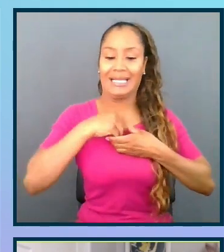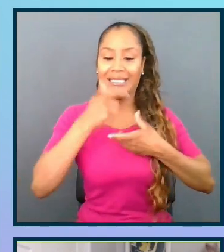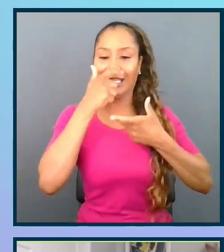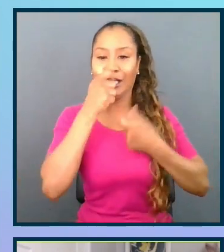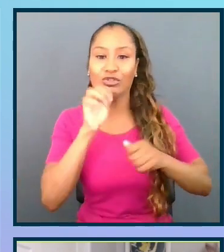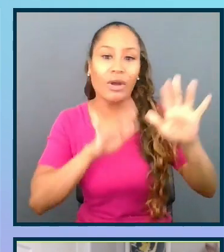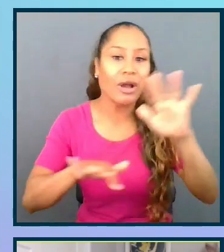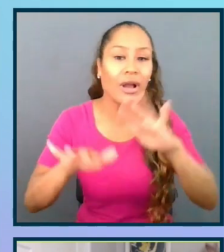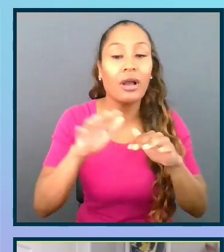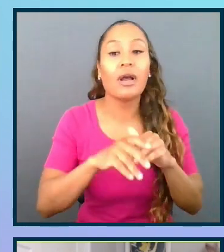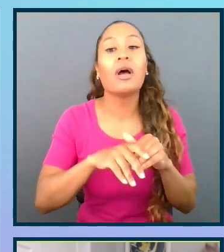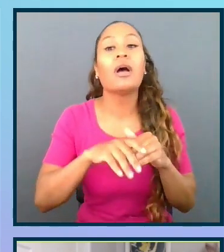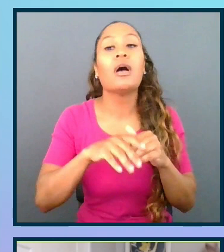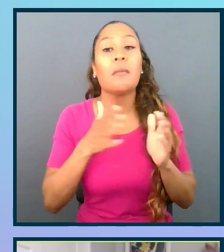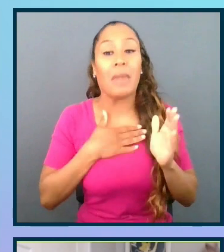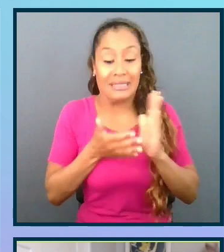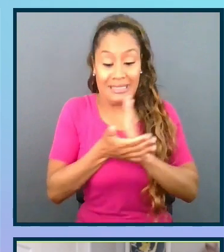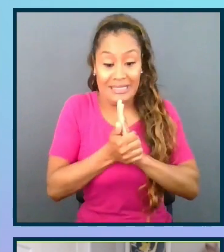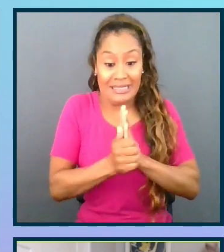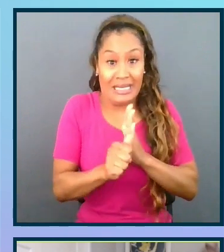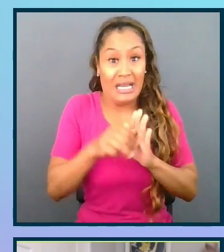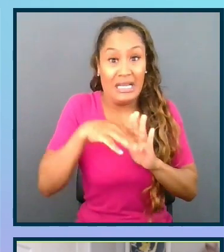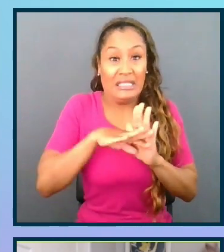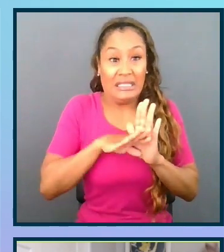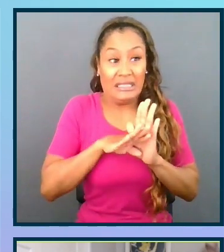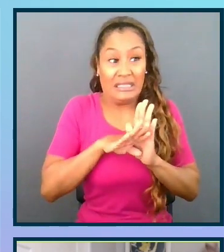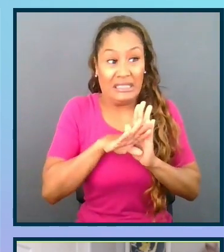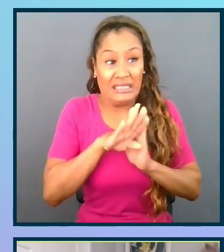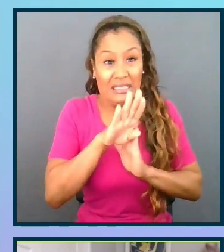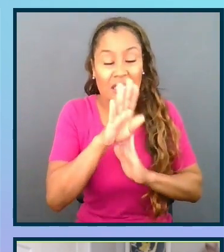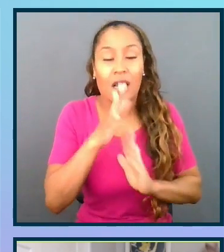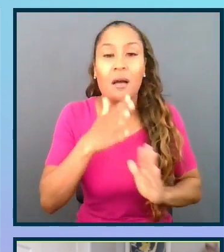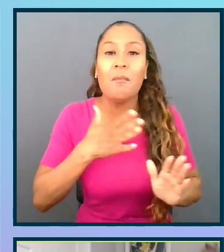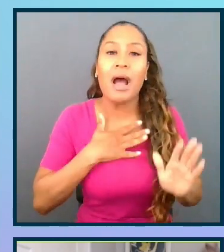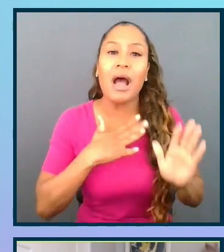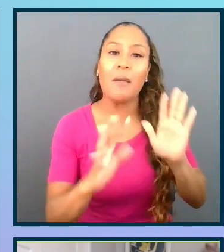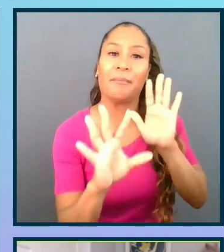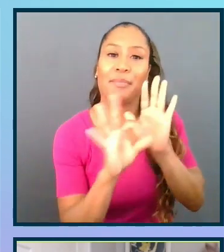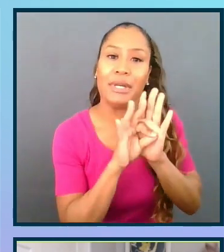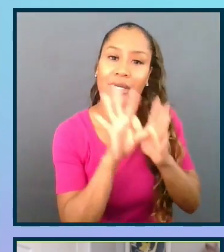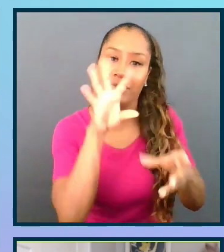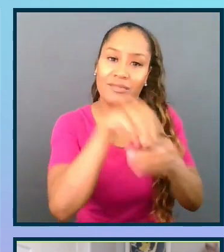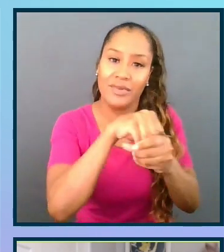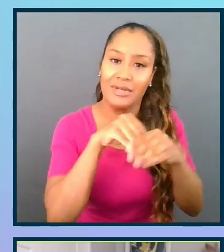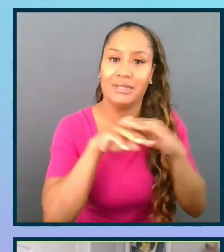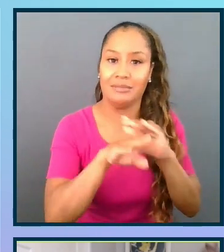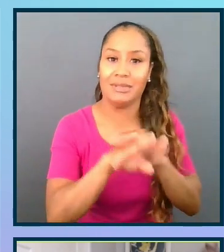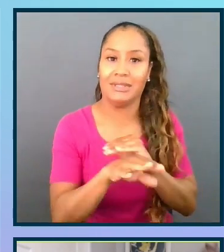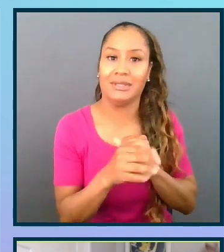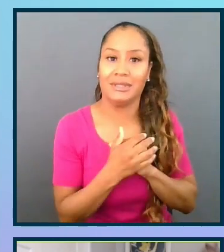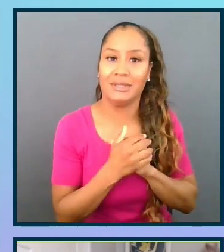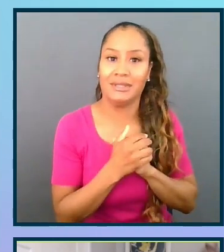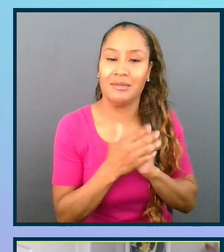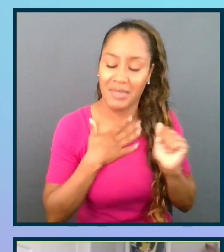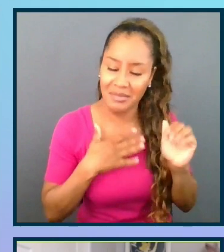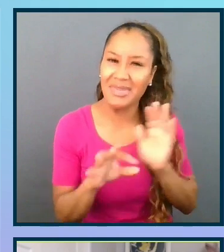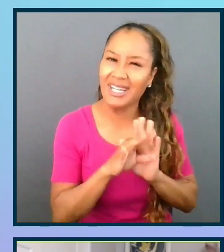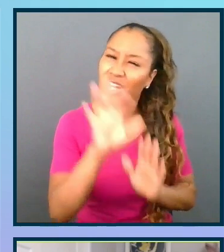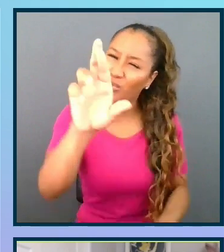Ramping up that skillset, I had to choose to do that. And so, it's a rare skillset still,